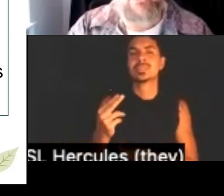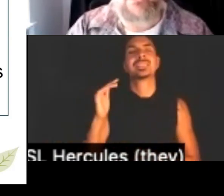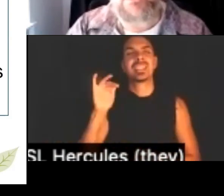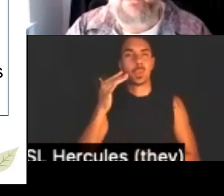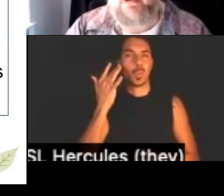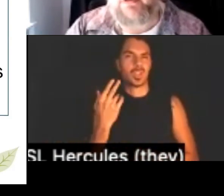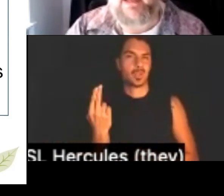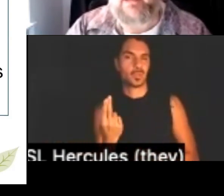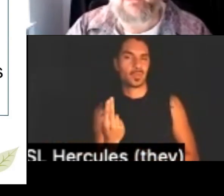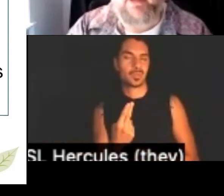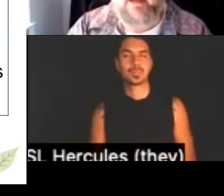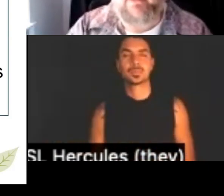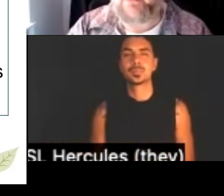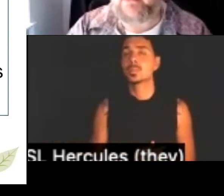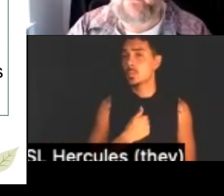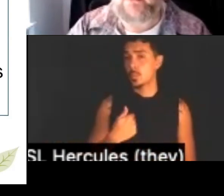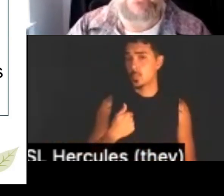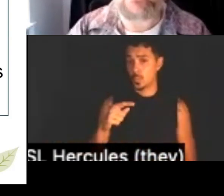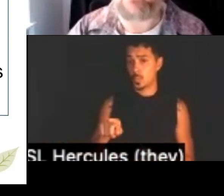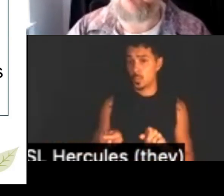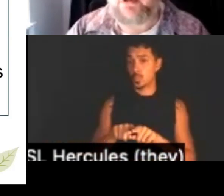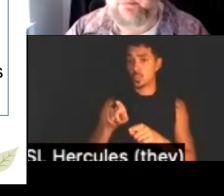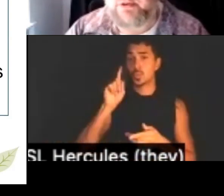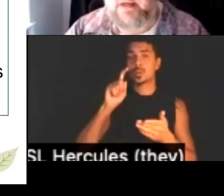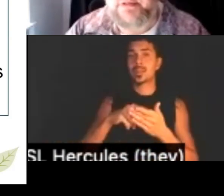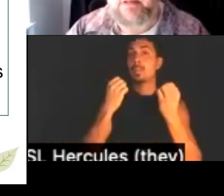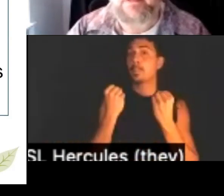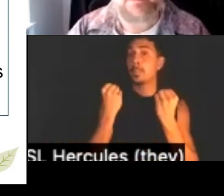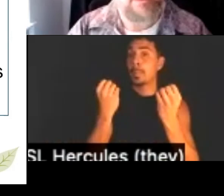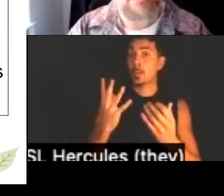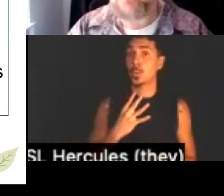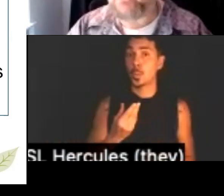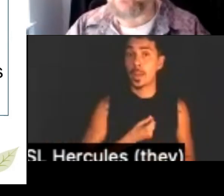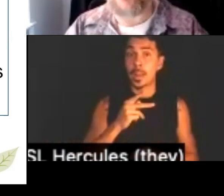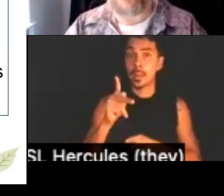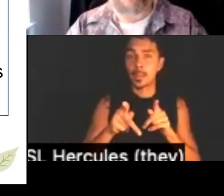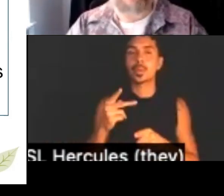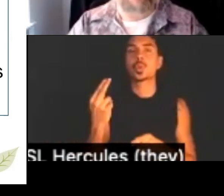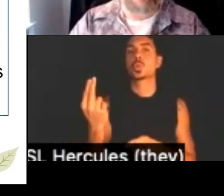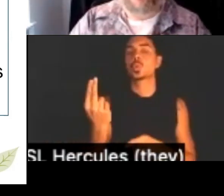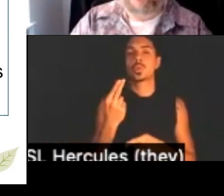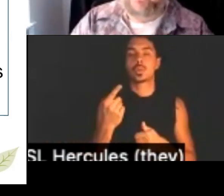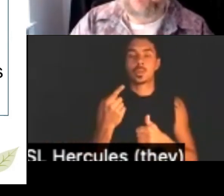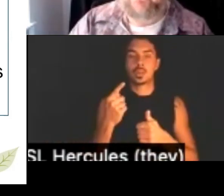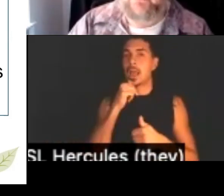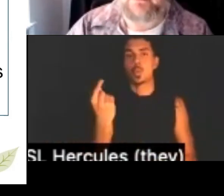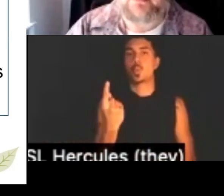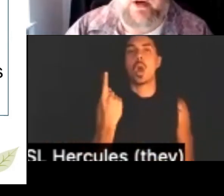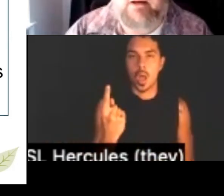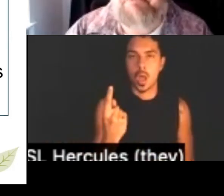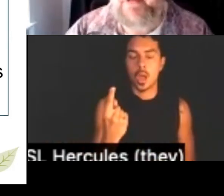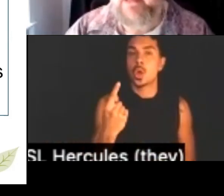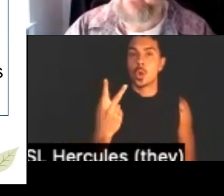We also know that a lot of trans folks are using multiple substances. This is certainly true for non trans folks as well,